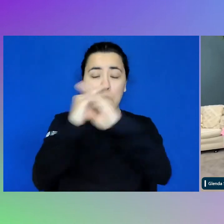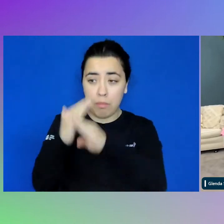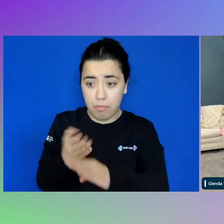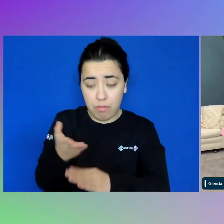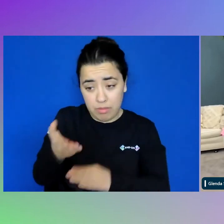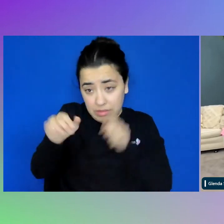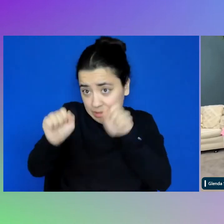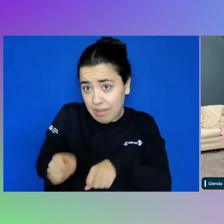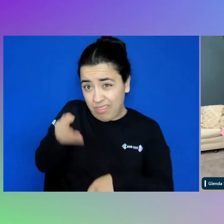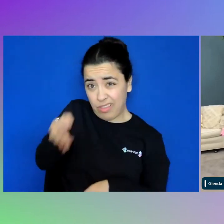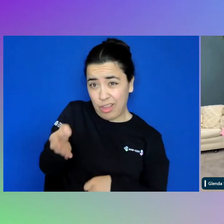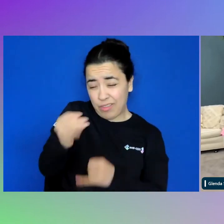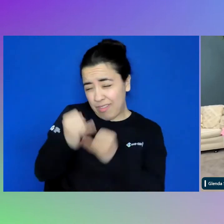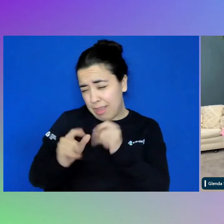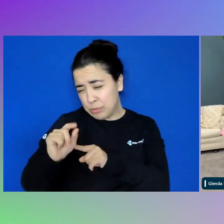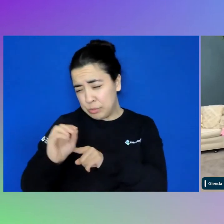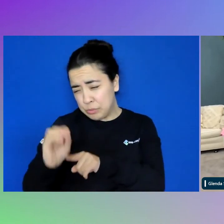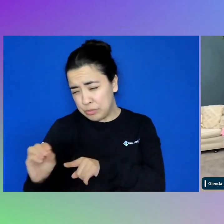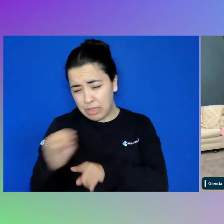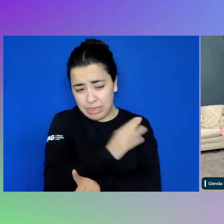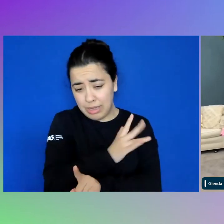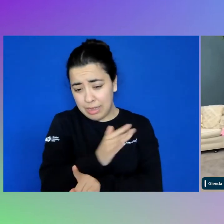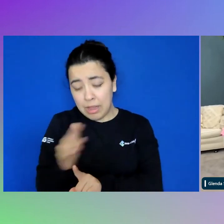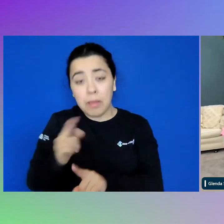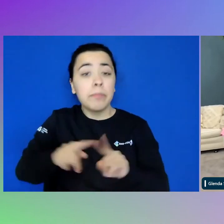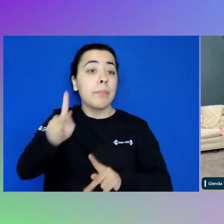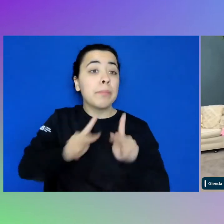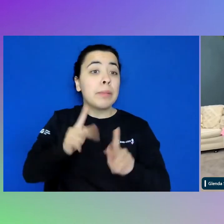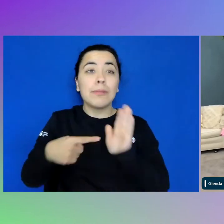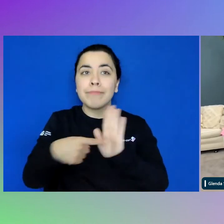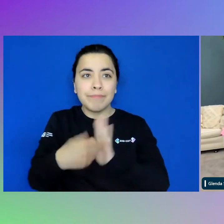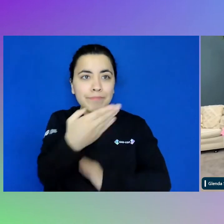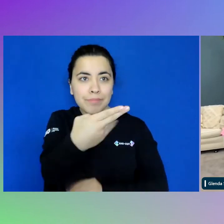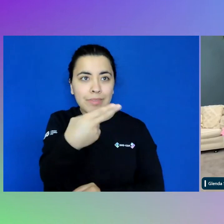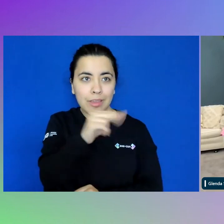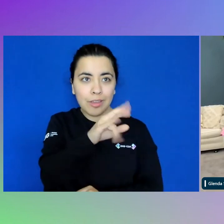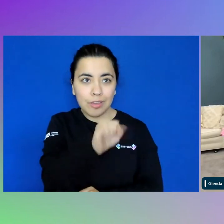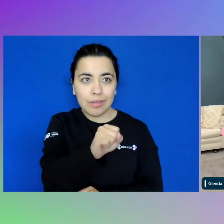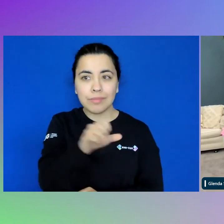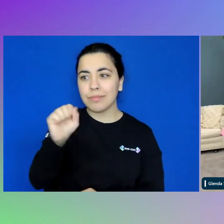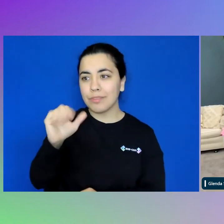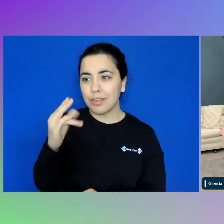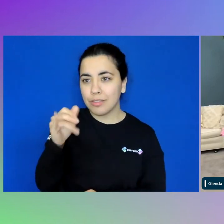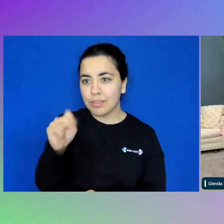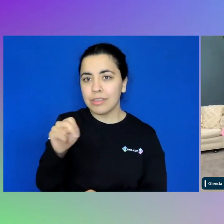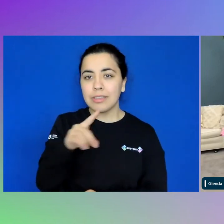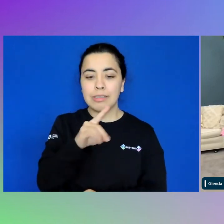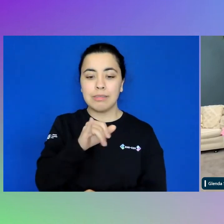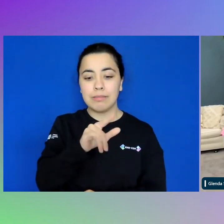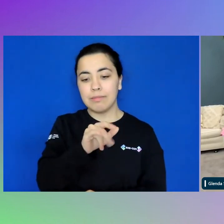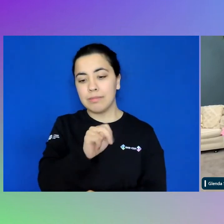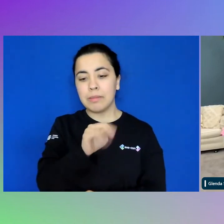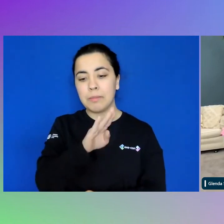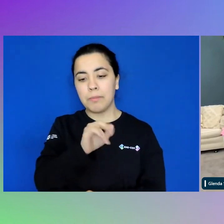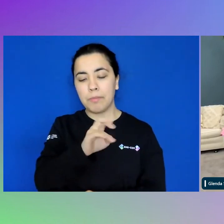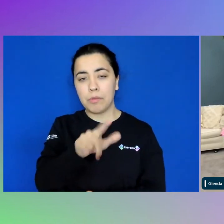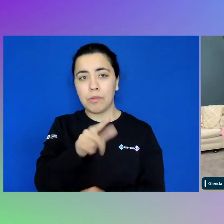know that, um, people like Harris and Sachin and Dylan Barrel are pushing the boundaries forward so that